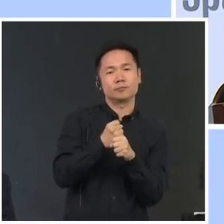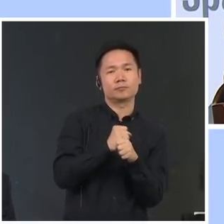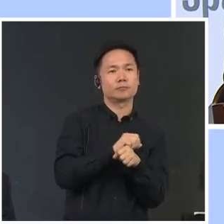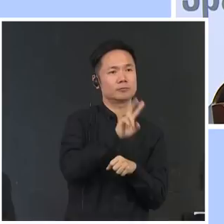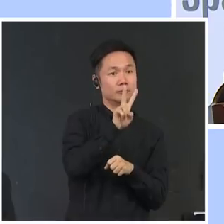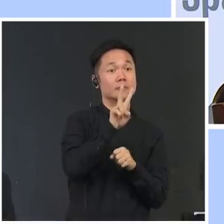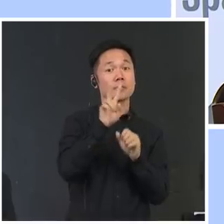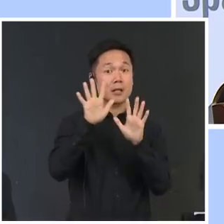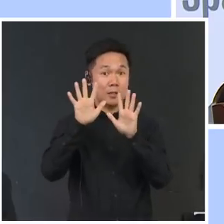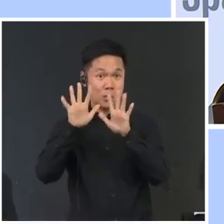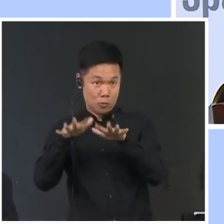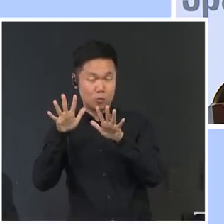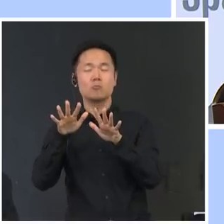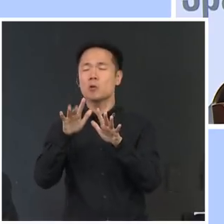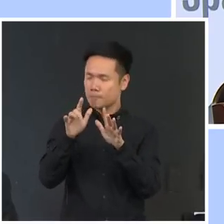We know that more and more